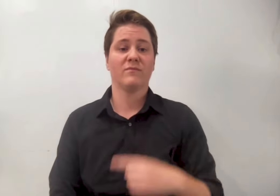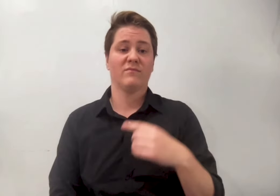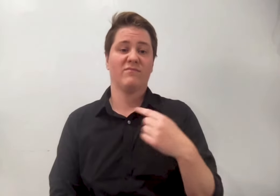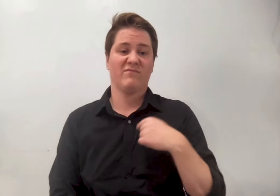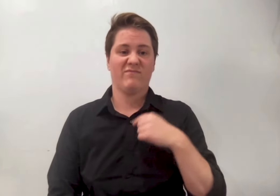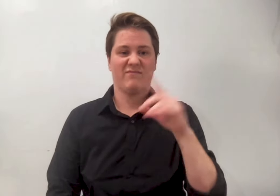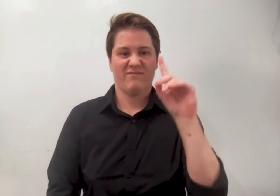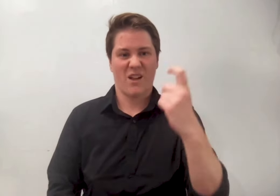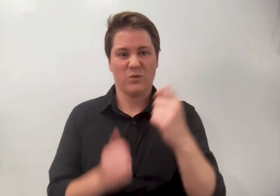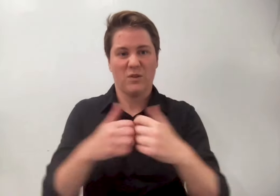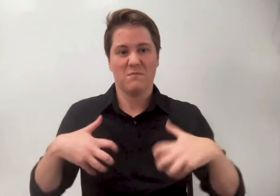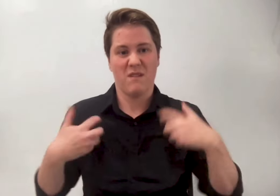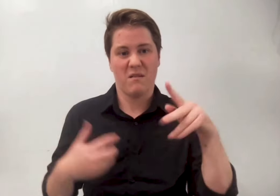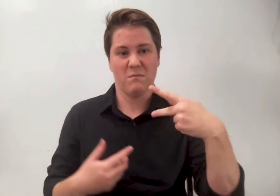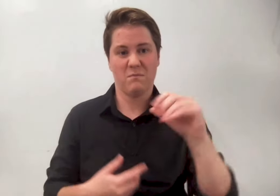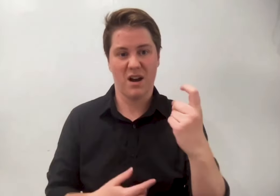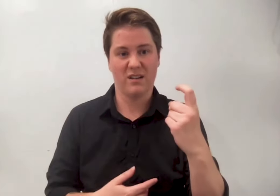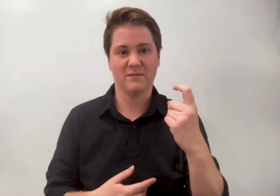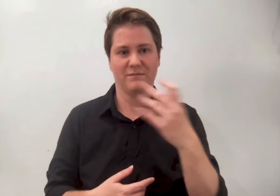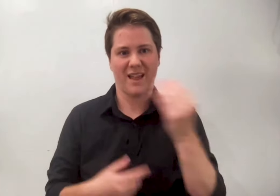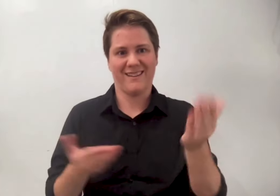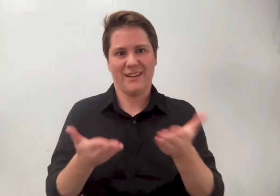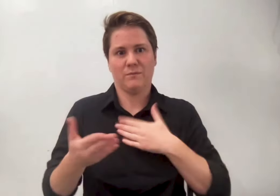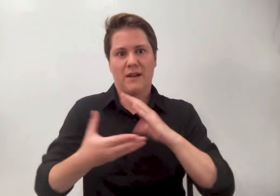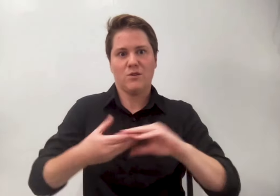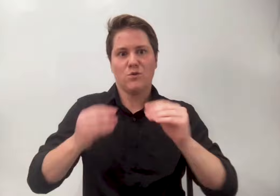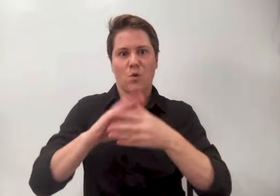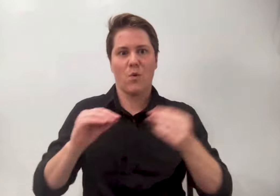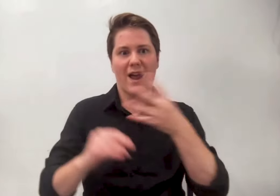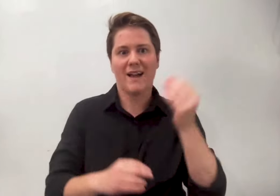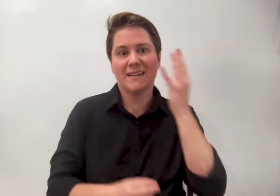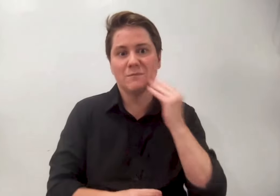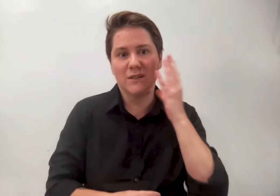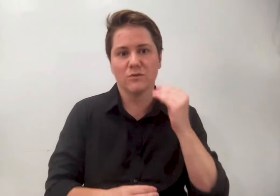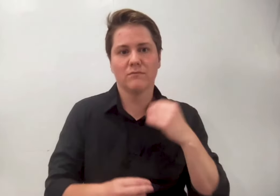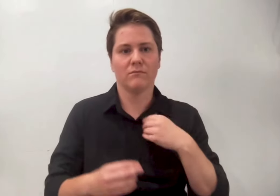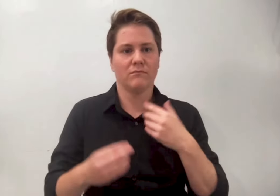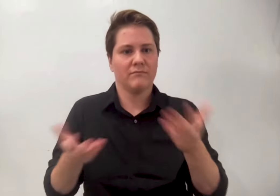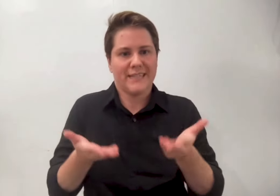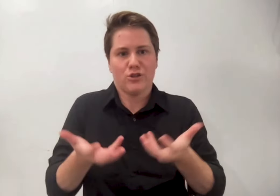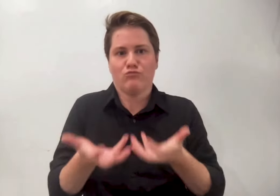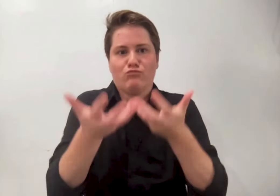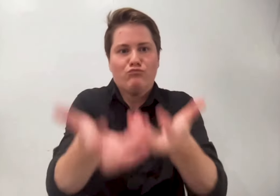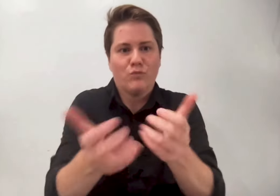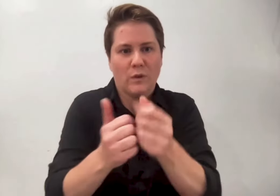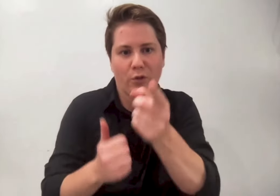I was diagnosed with monkeypox and I wanted to share my story and experiences with you